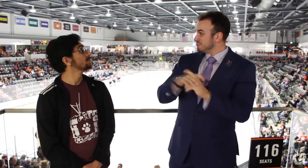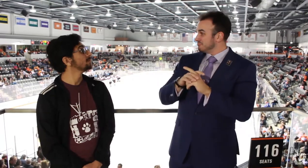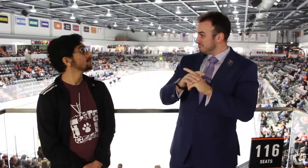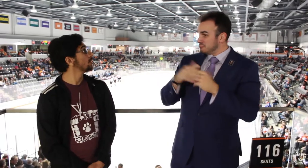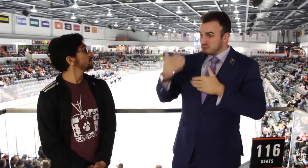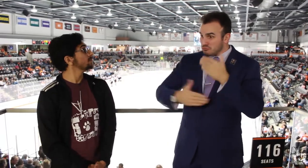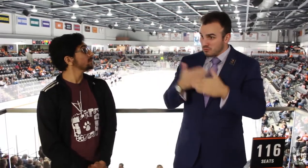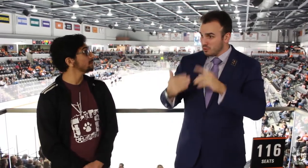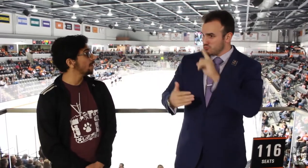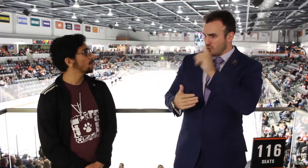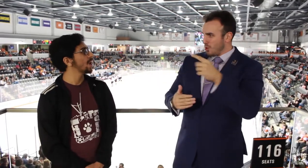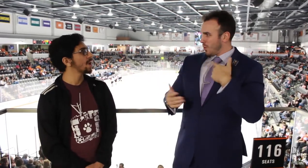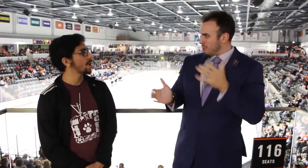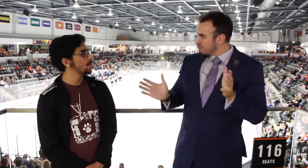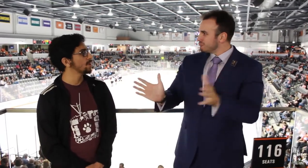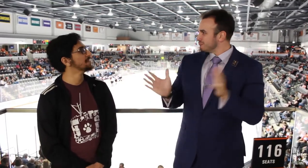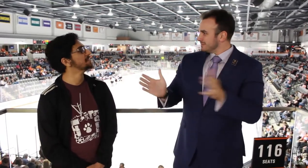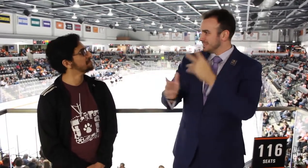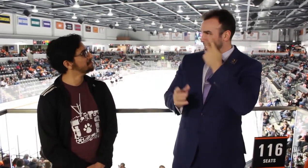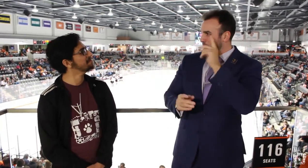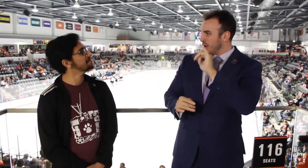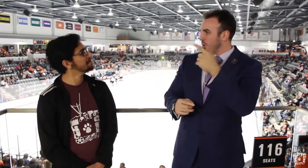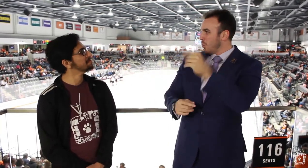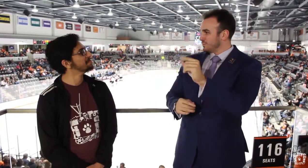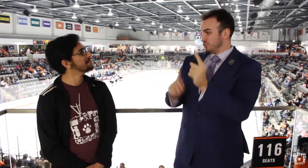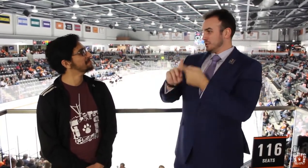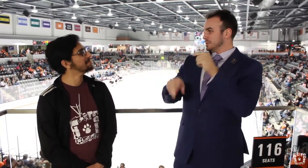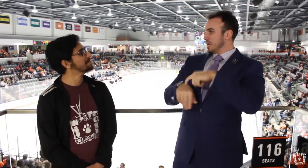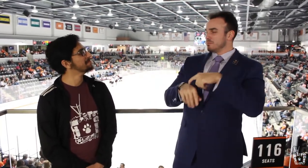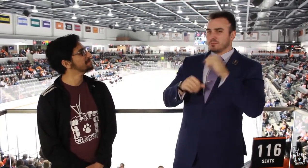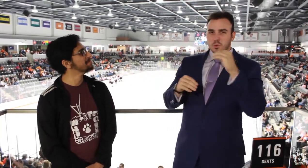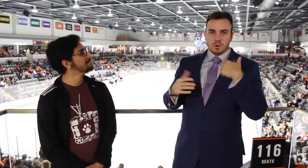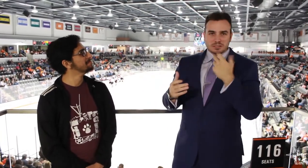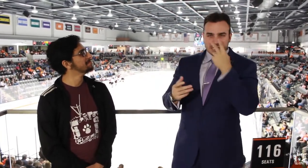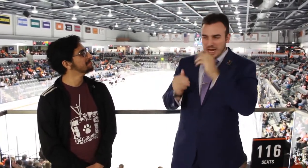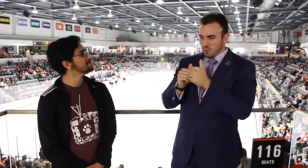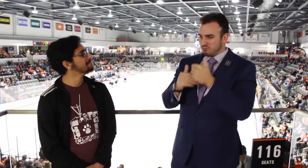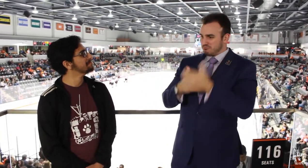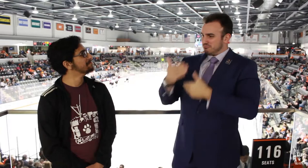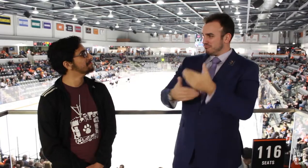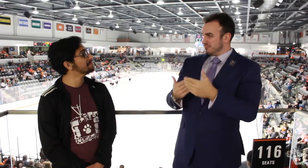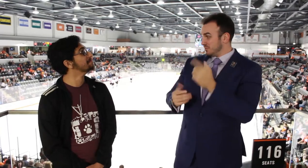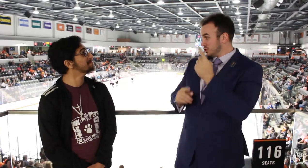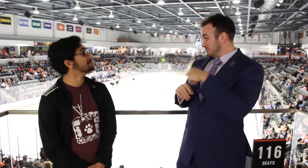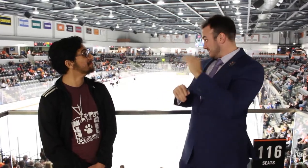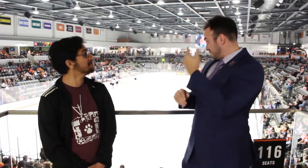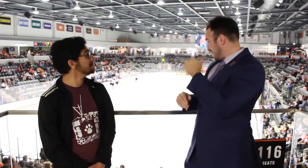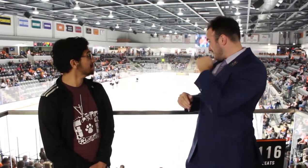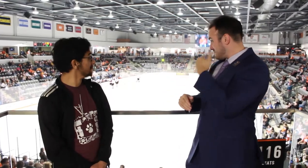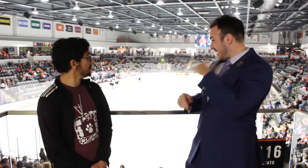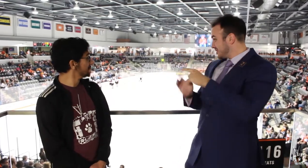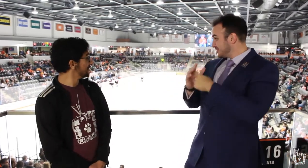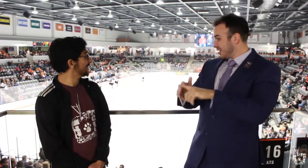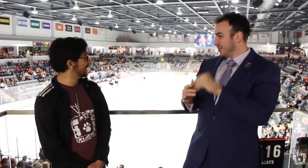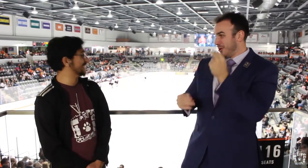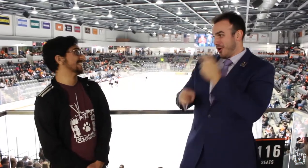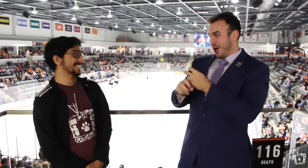It just appeared, and we wanted to encourage and see where to go. It was the first time. So we want to see how it goes. Apparently, it isn't too bad to start.